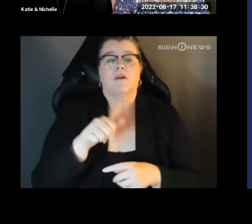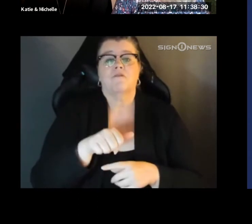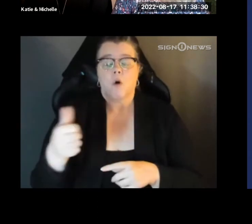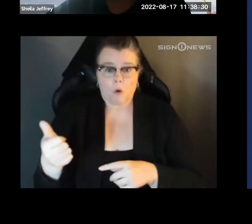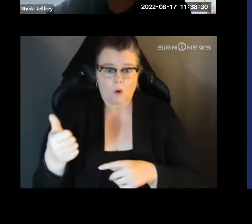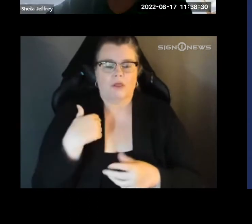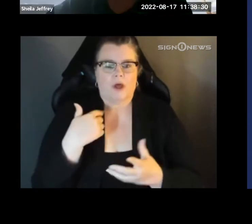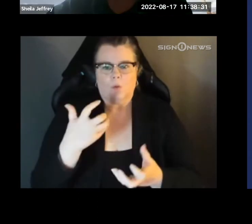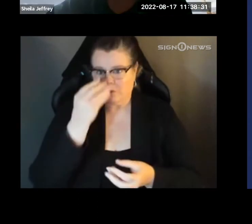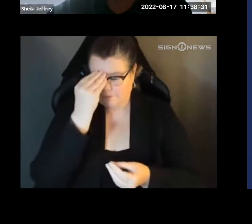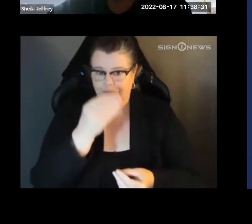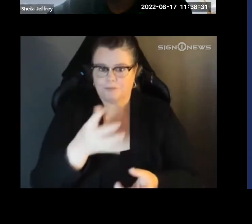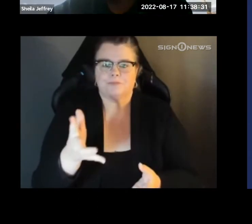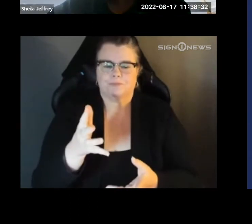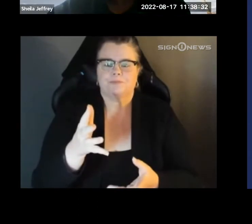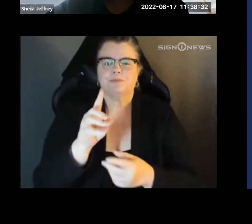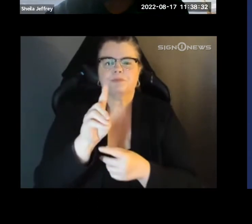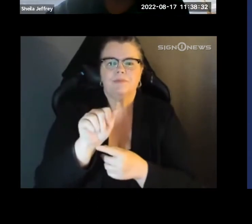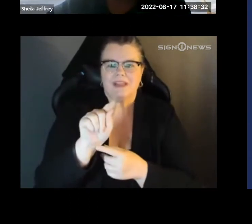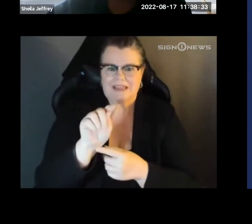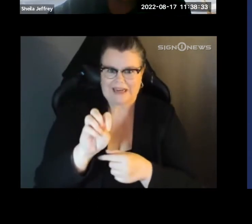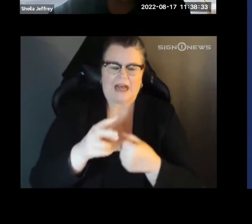thank you